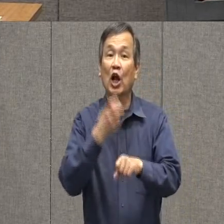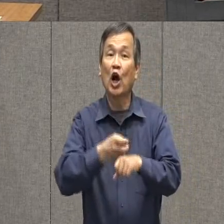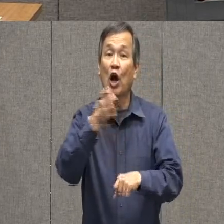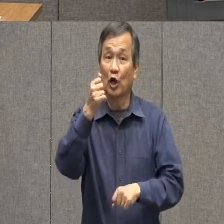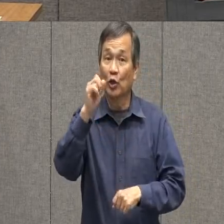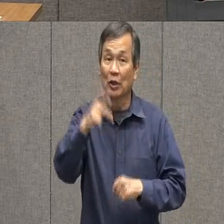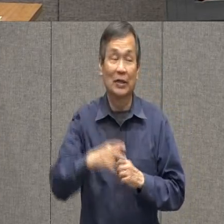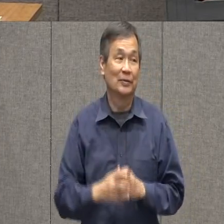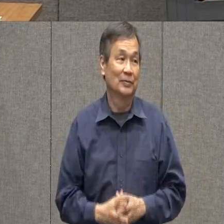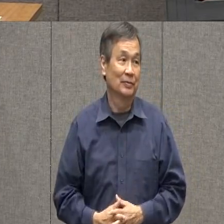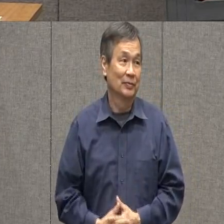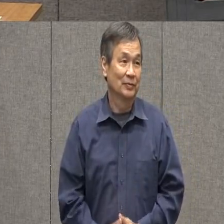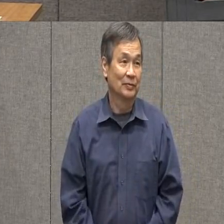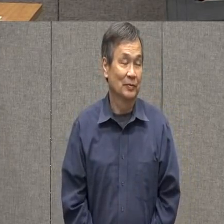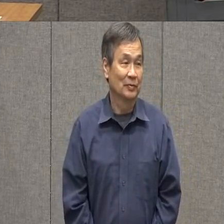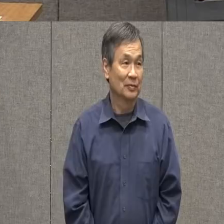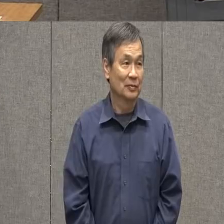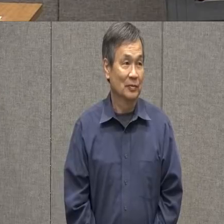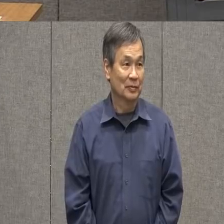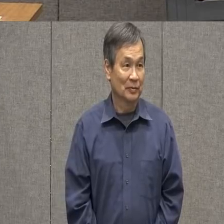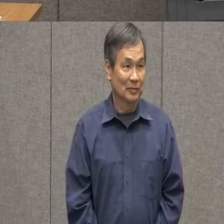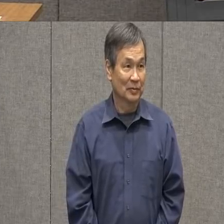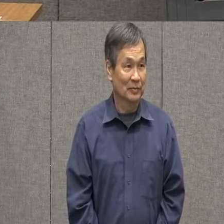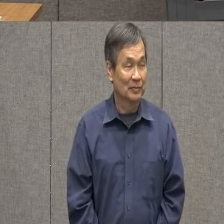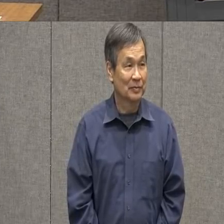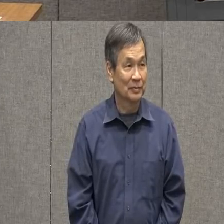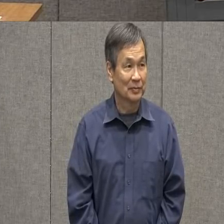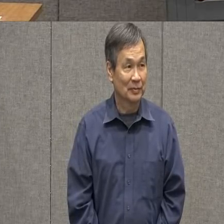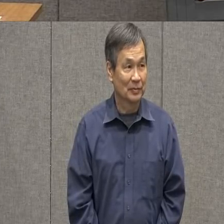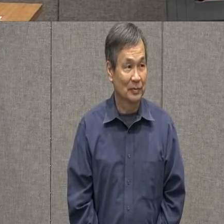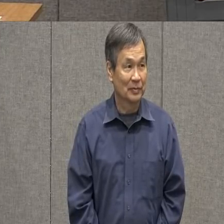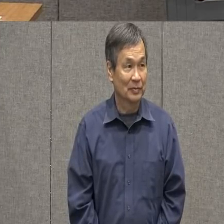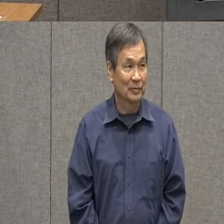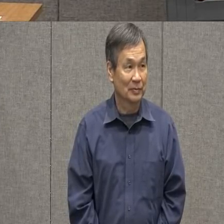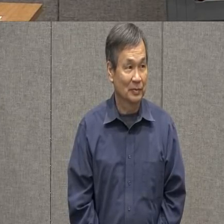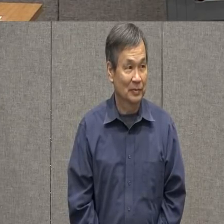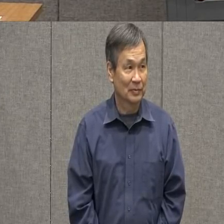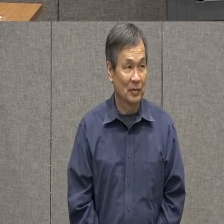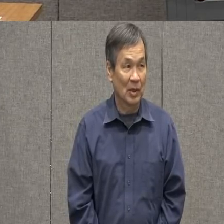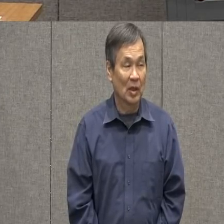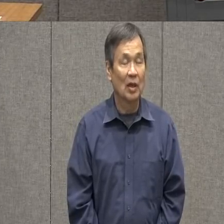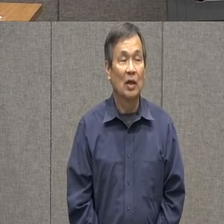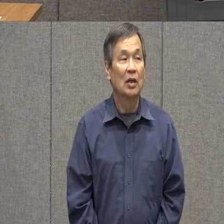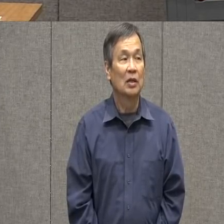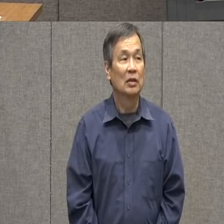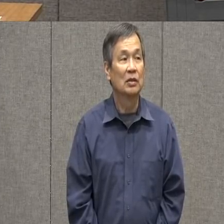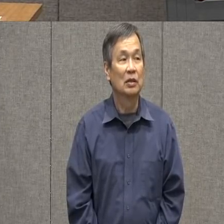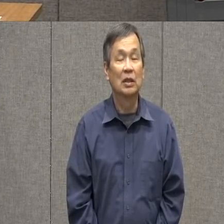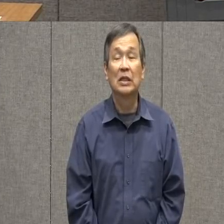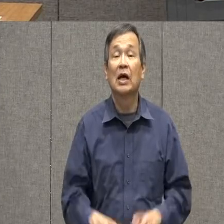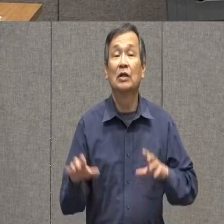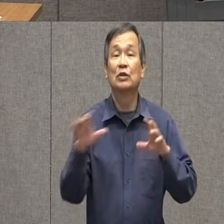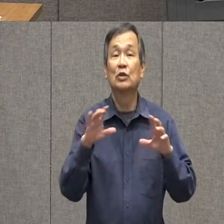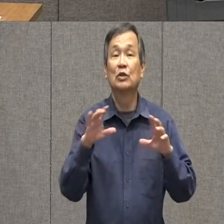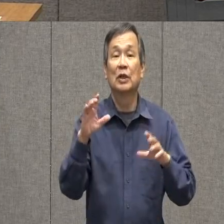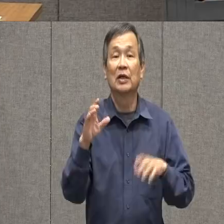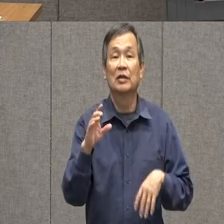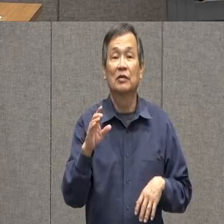Hmm, let's think about this one, artists. [Ley] What do you wanna make it? We've been seeing her from the front, let's do a little bit of a turn.